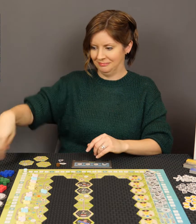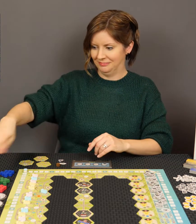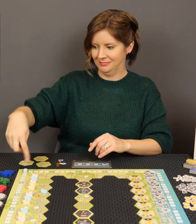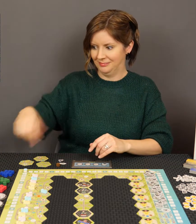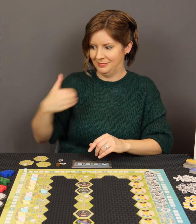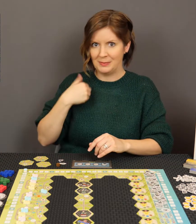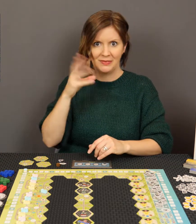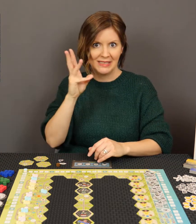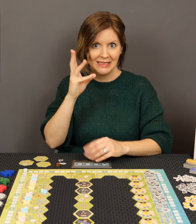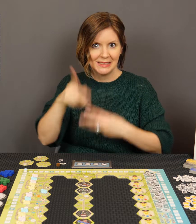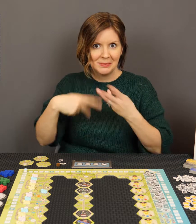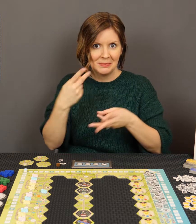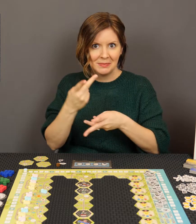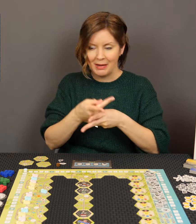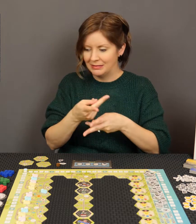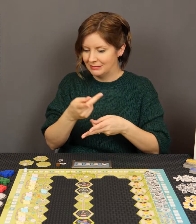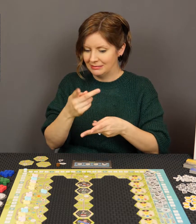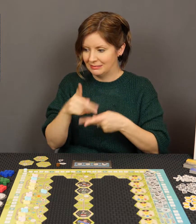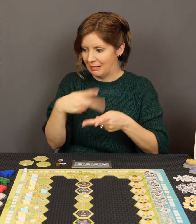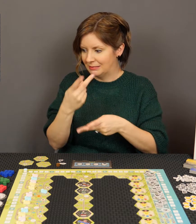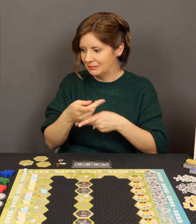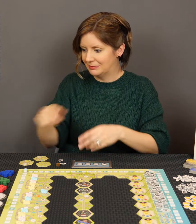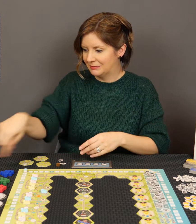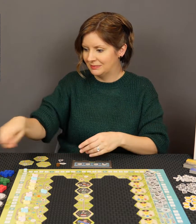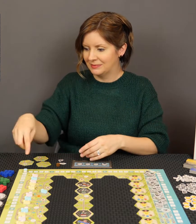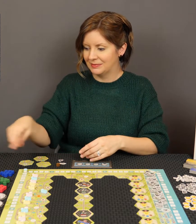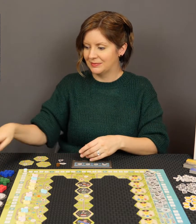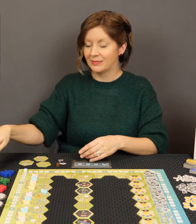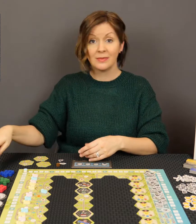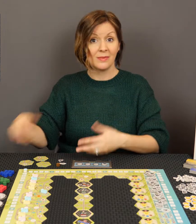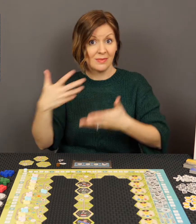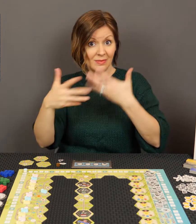We have 6 kinds here.